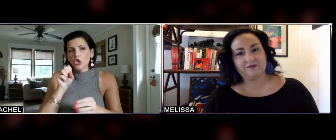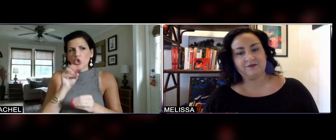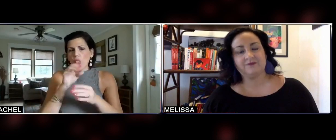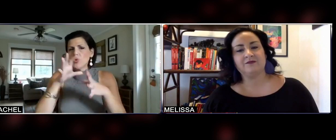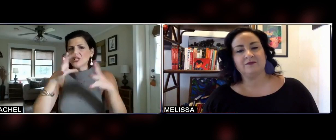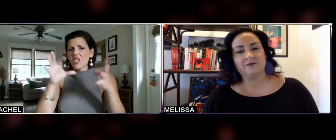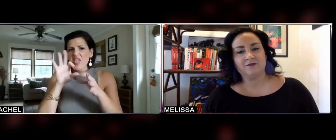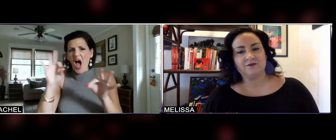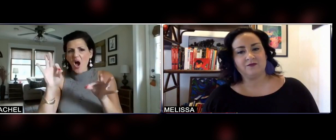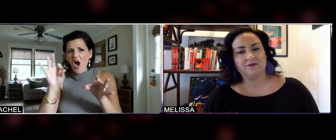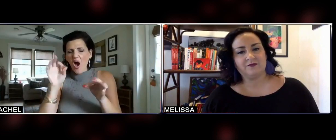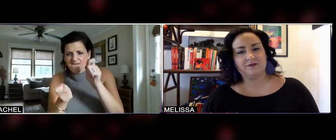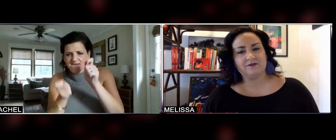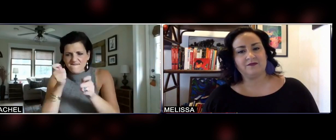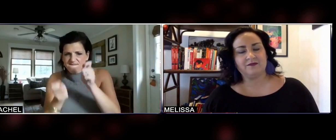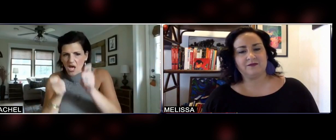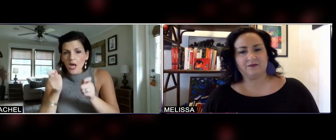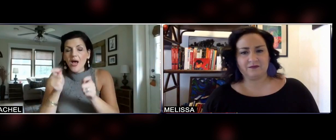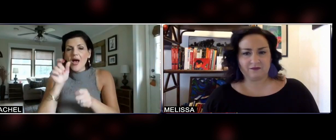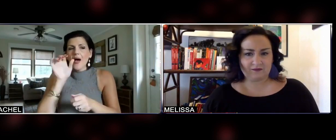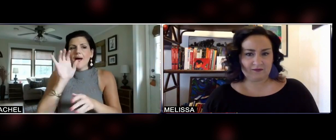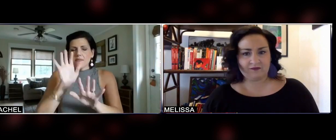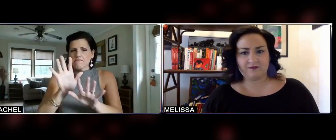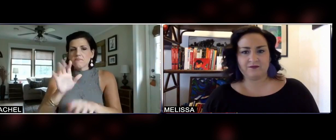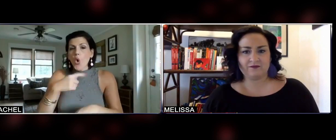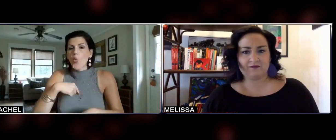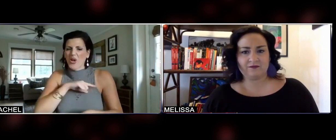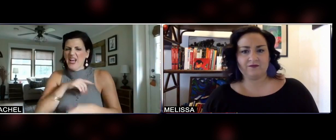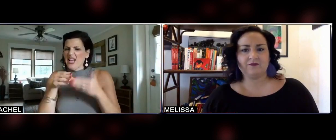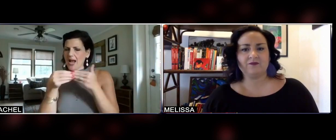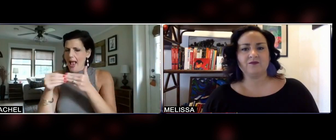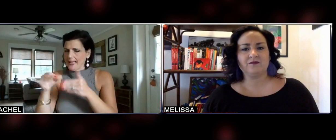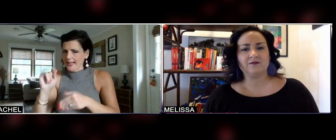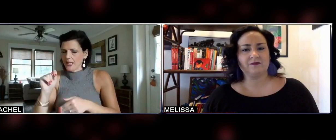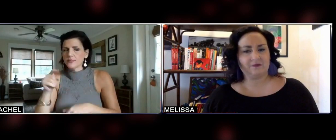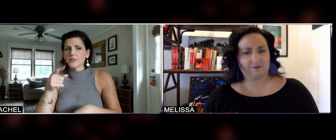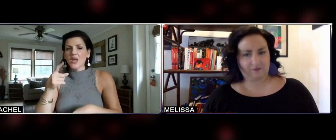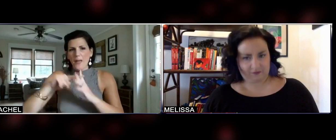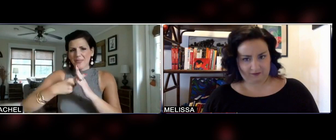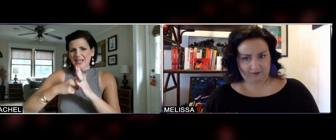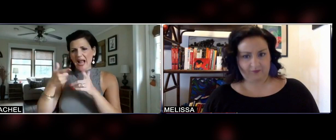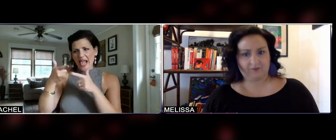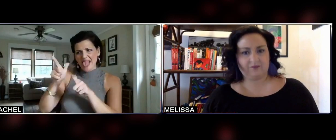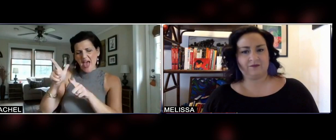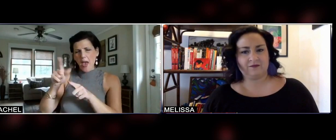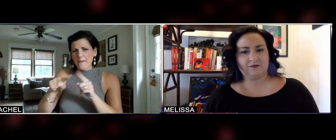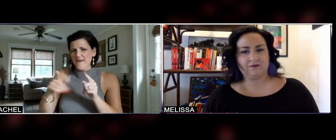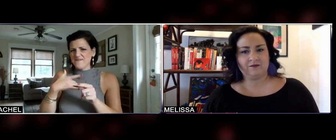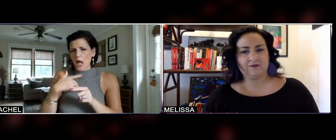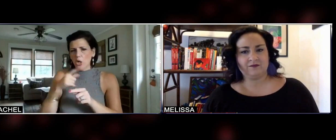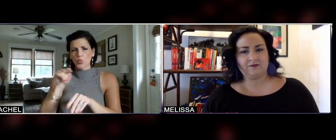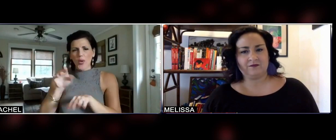There were a lot of adjustments. We were guided. At the beginning, we allowed it,